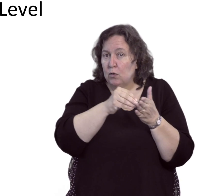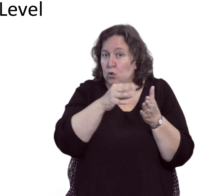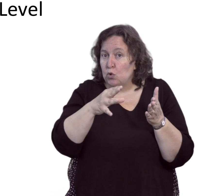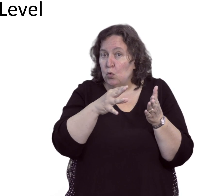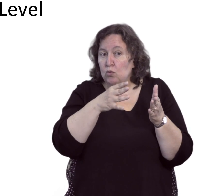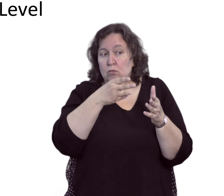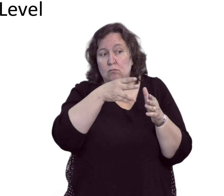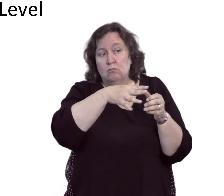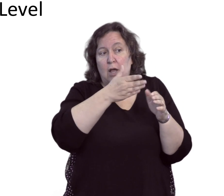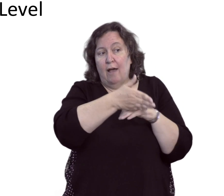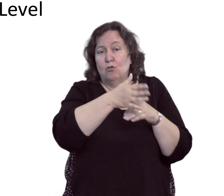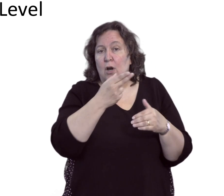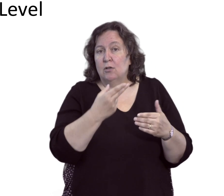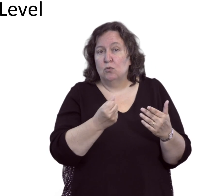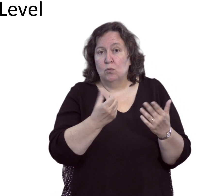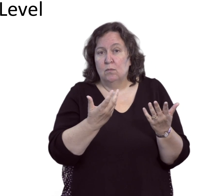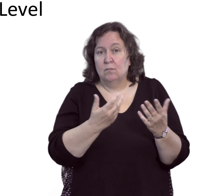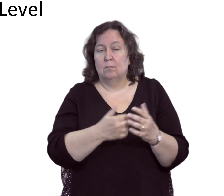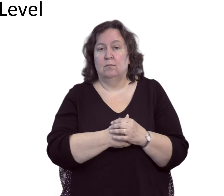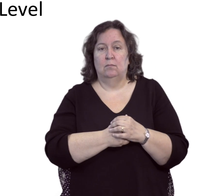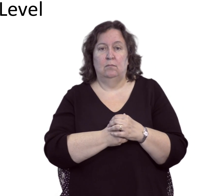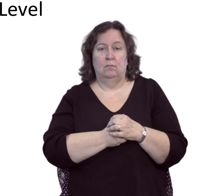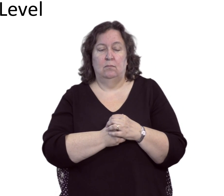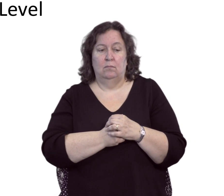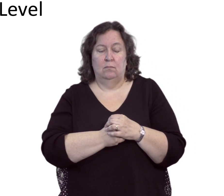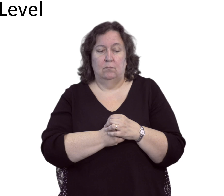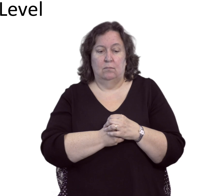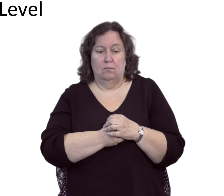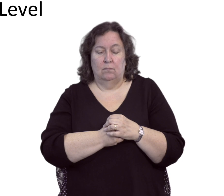hard of hearing students in a post-school setting.